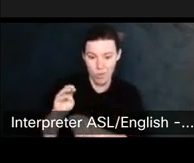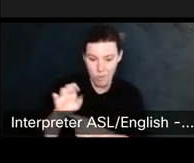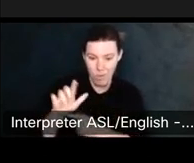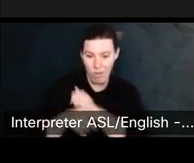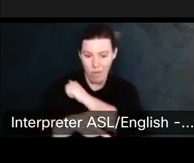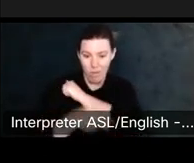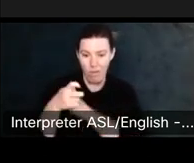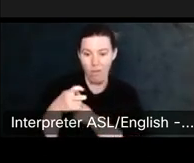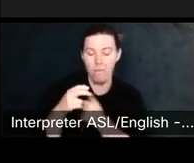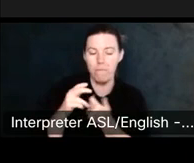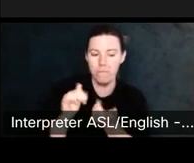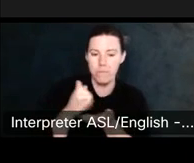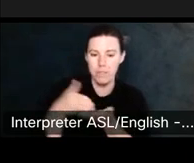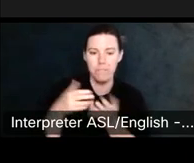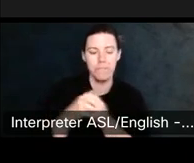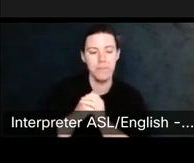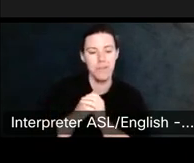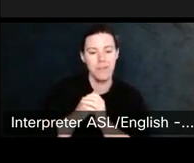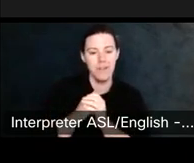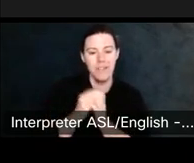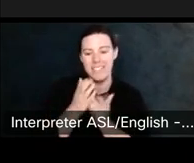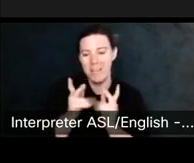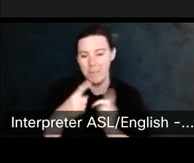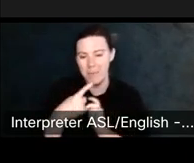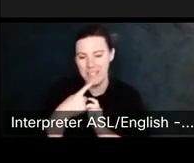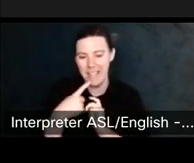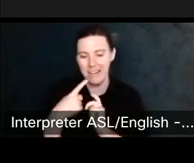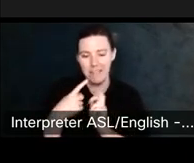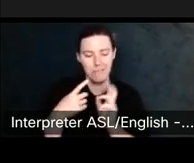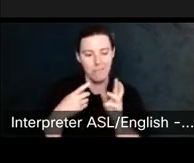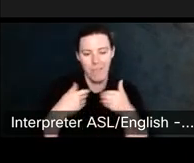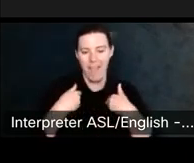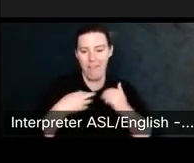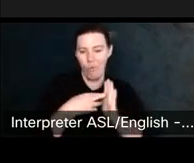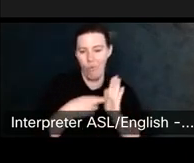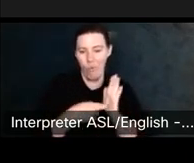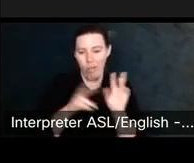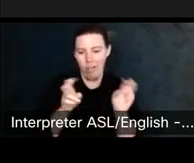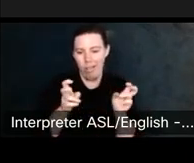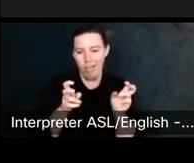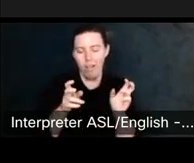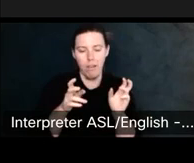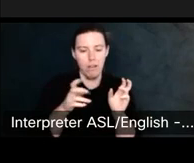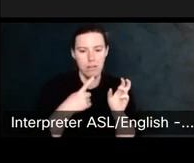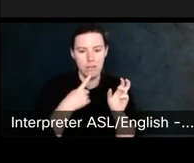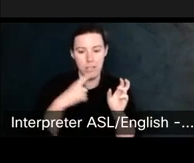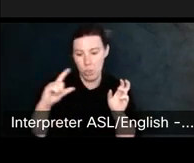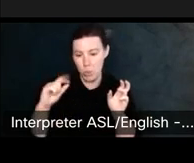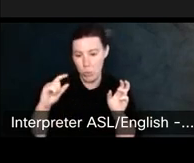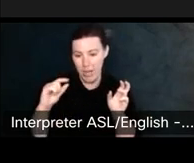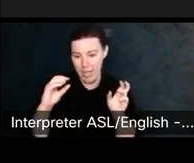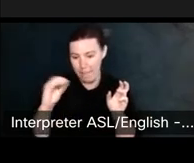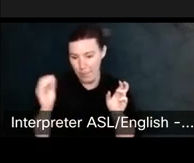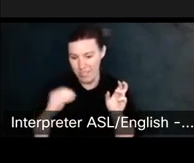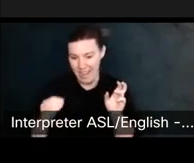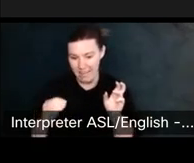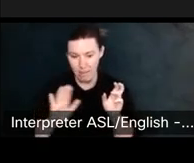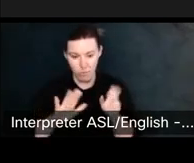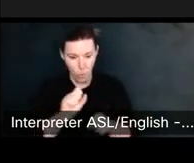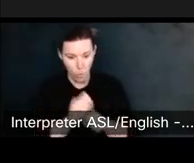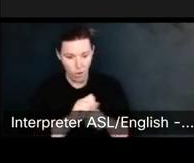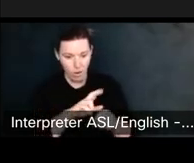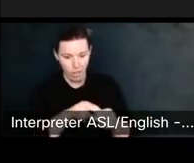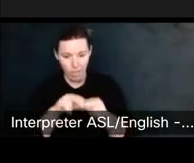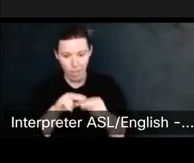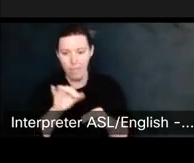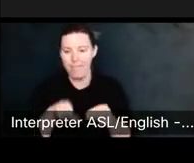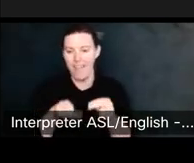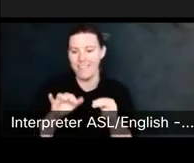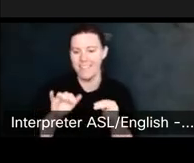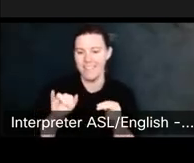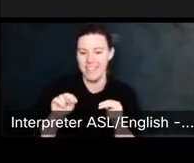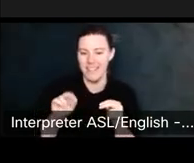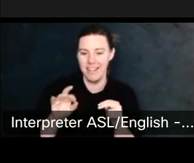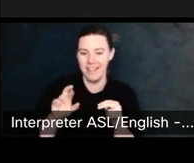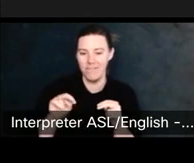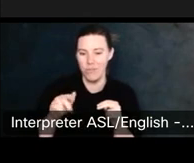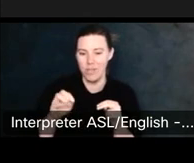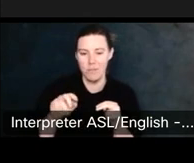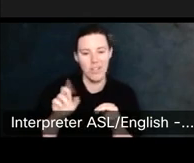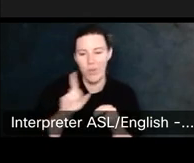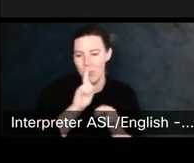Somebody's infringing about 20% of your work, um, that it's infringement. There's no real rule like that. Um, it's kind of like a wives tale. It's it's typically a lot more complicated than that. that